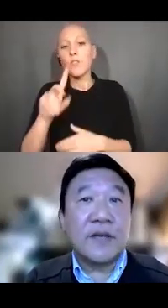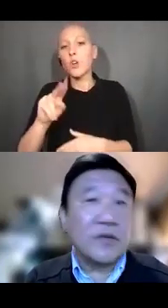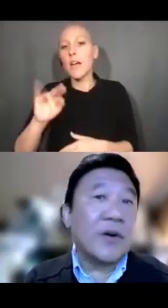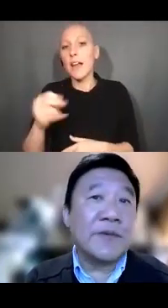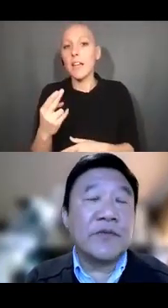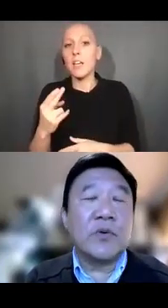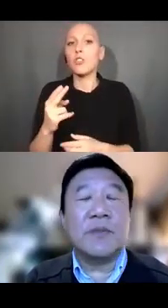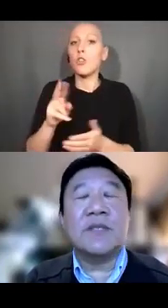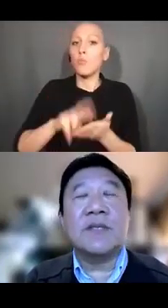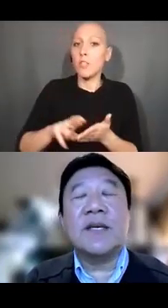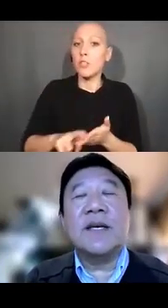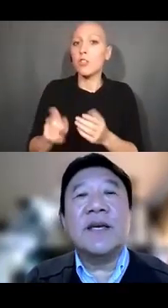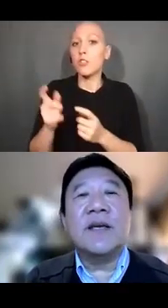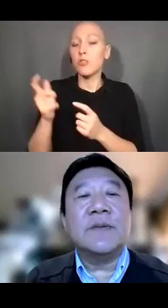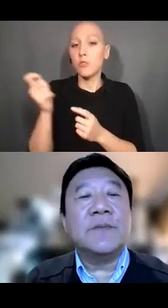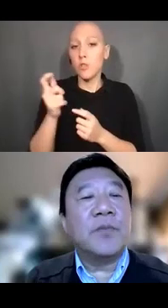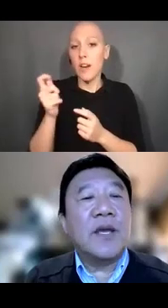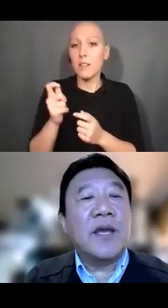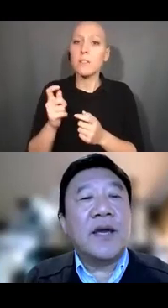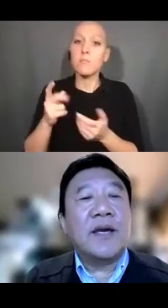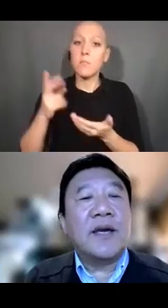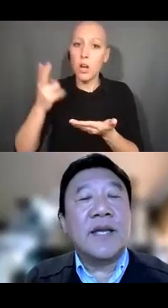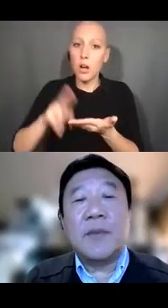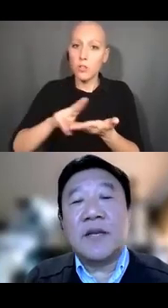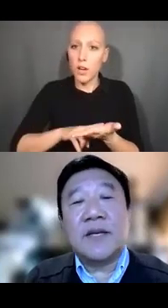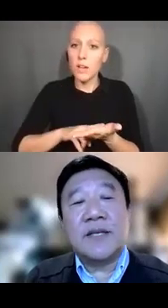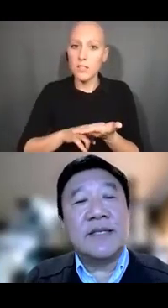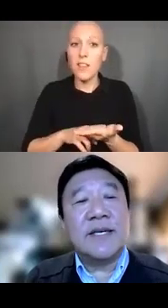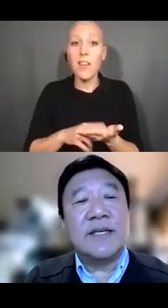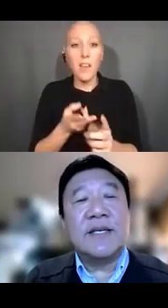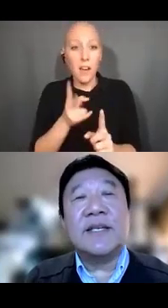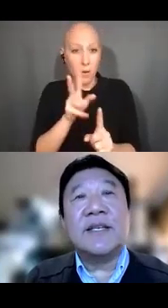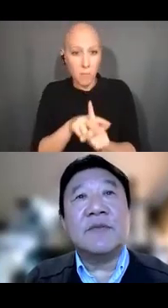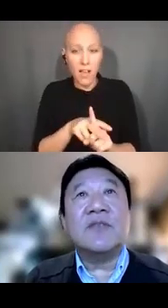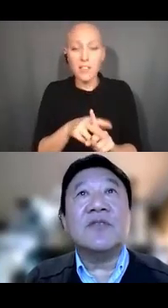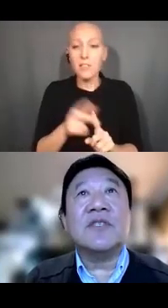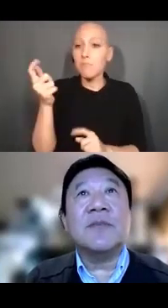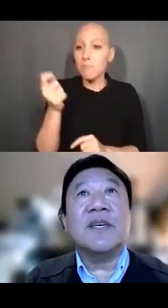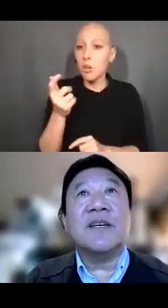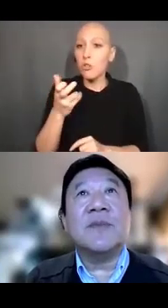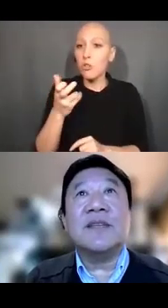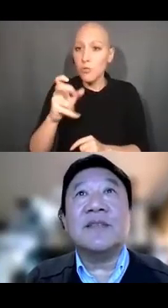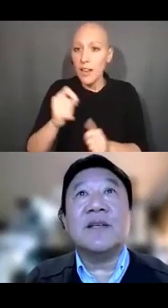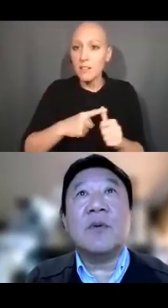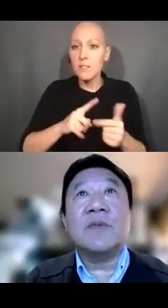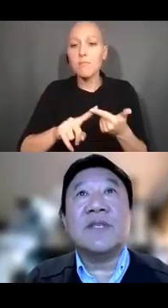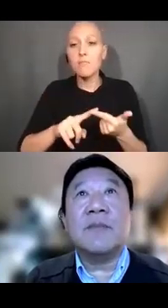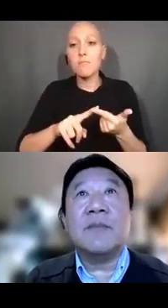and cooperative agreements. It came out in 1999. It was interesting because basically what was happening